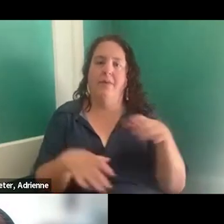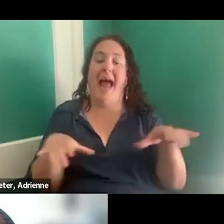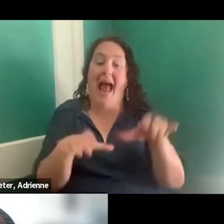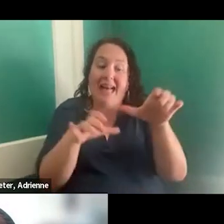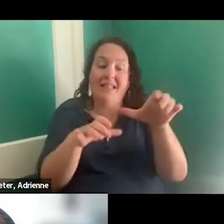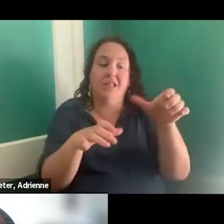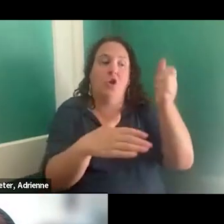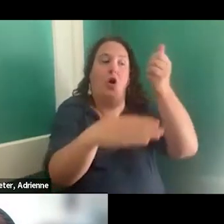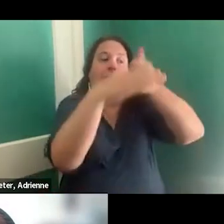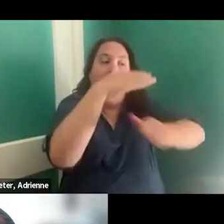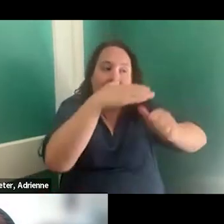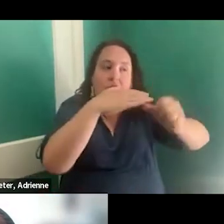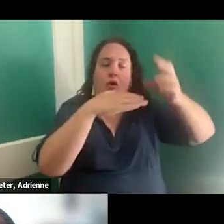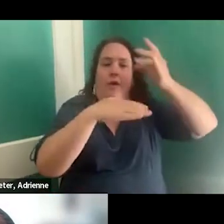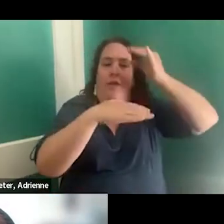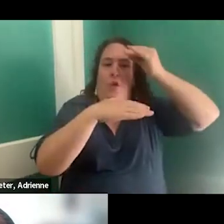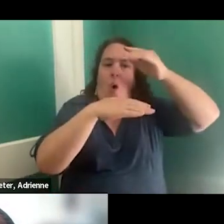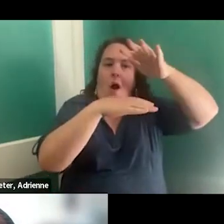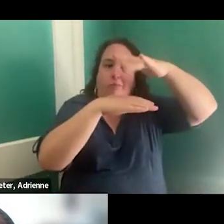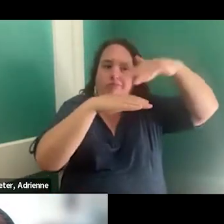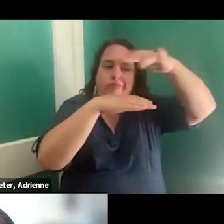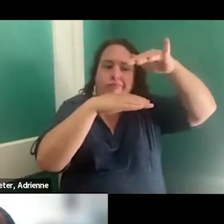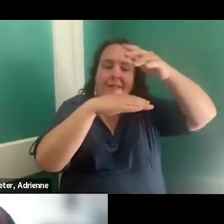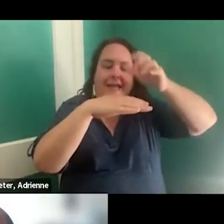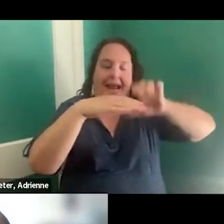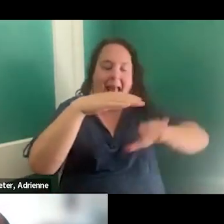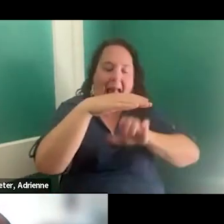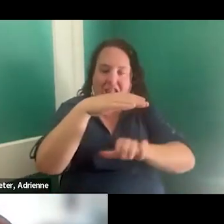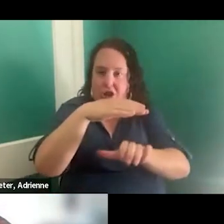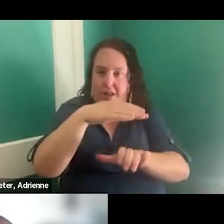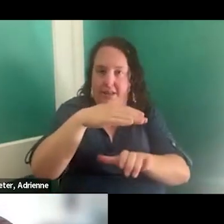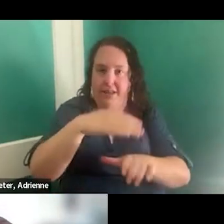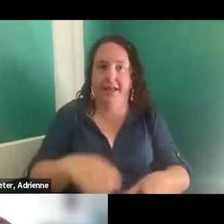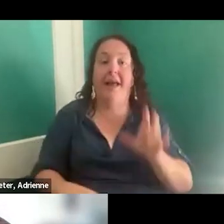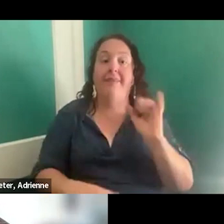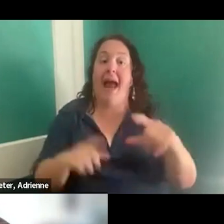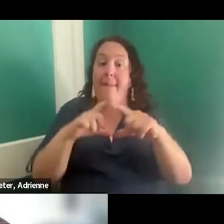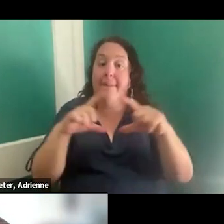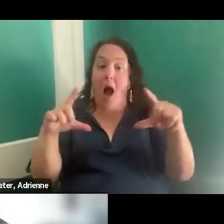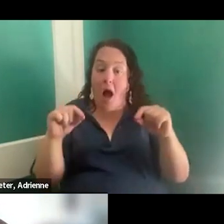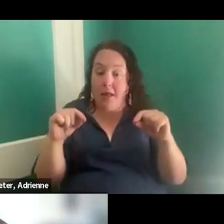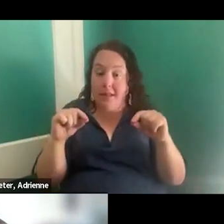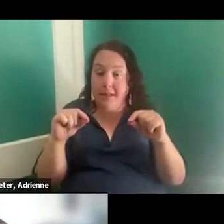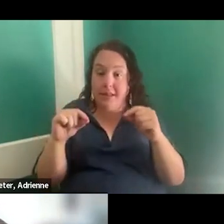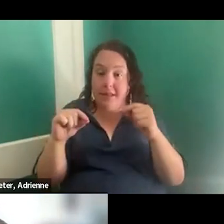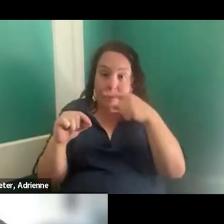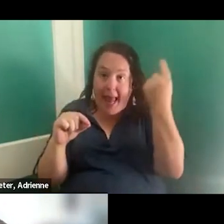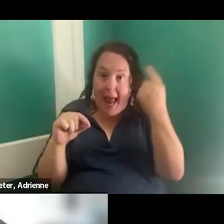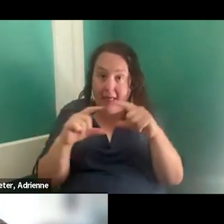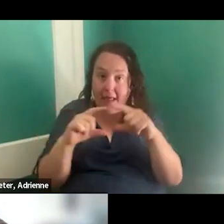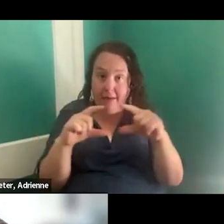And the The boxes.